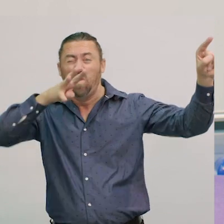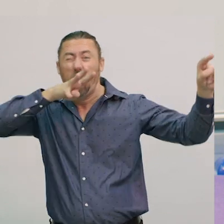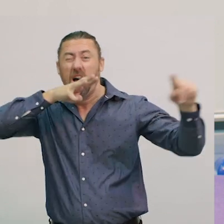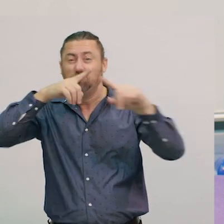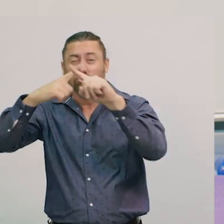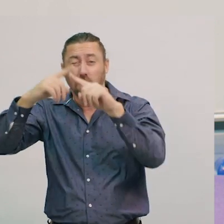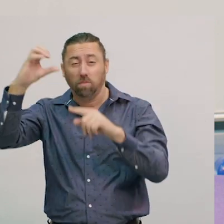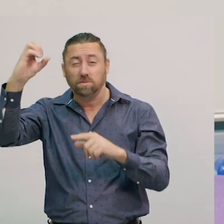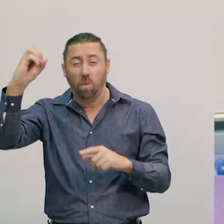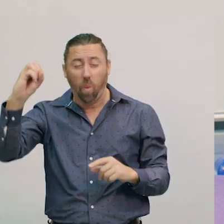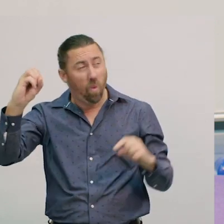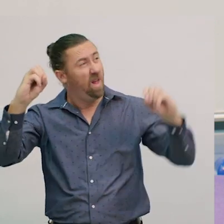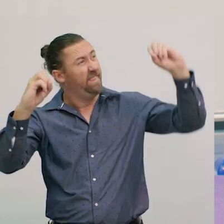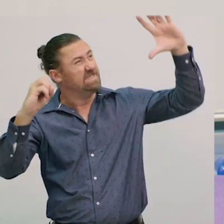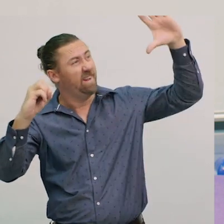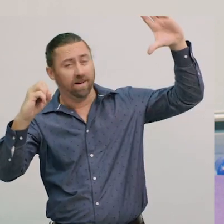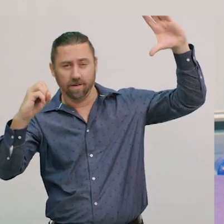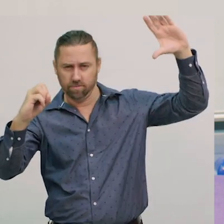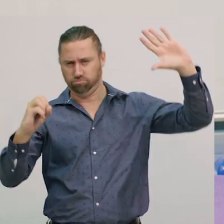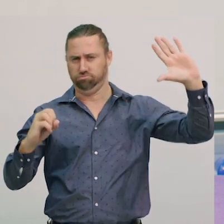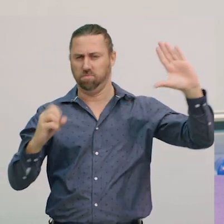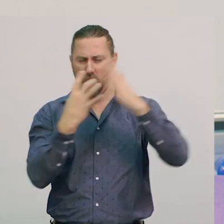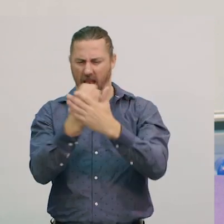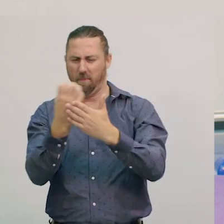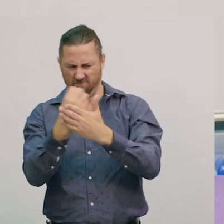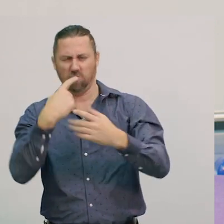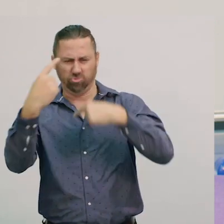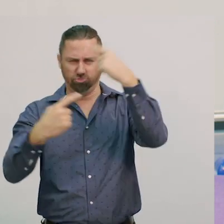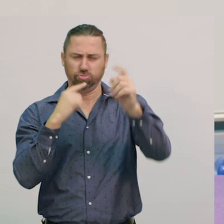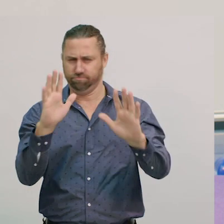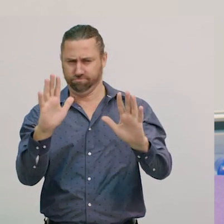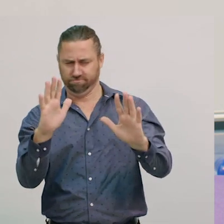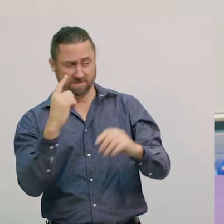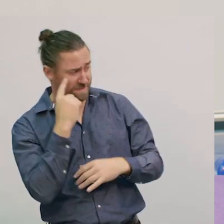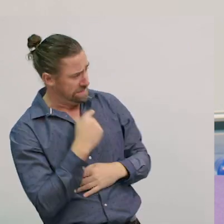Well, now we know the numbers, let’s try to visualise these sizes using our model.